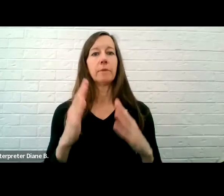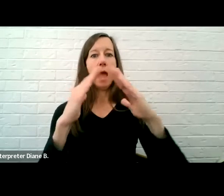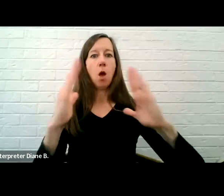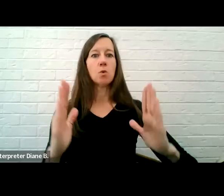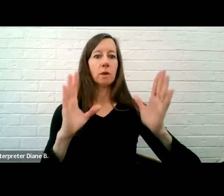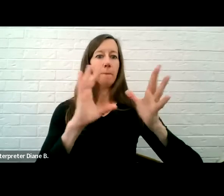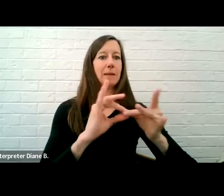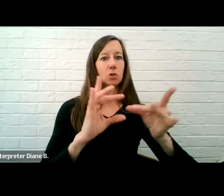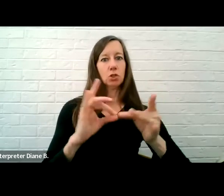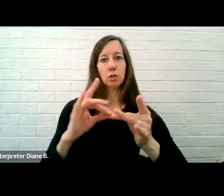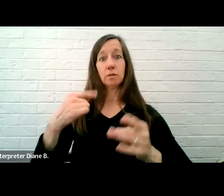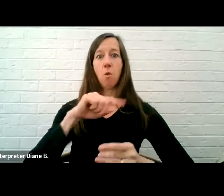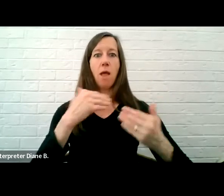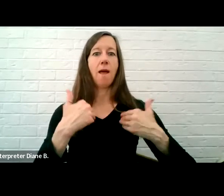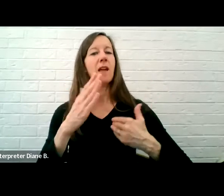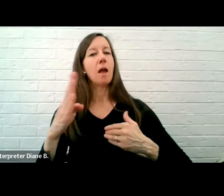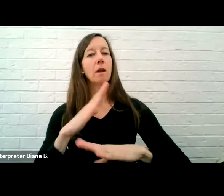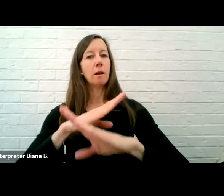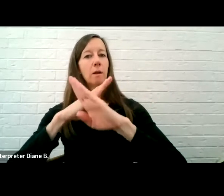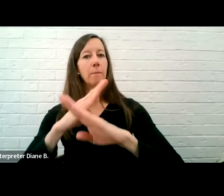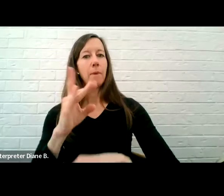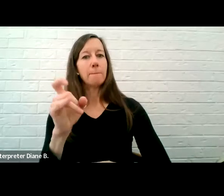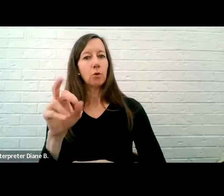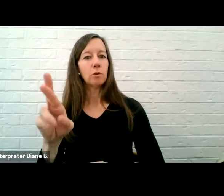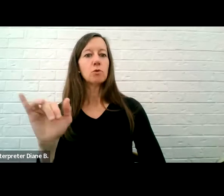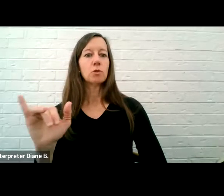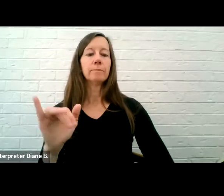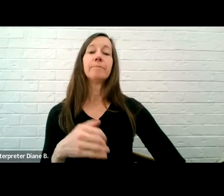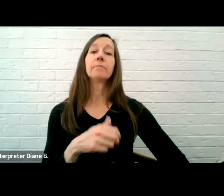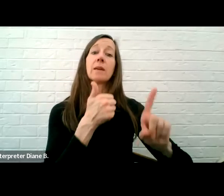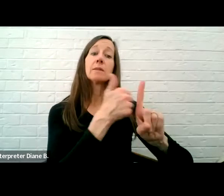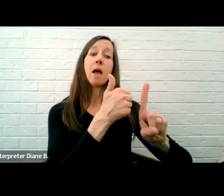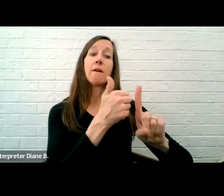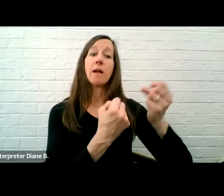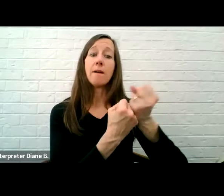But I wanna tell you, the organization self advocates becoming empowered and there's